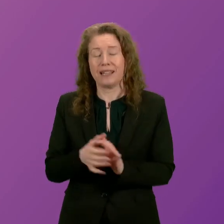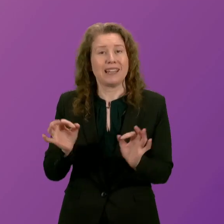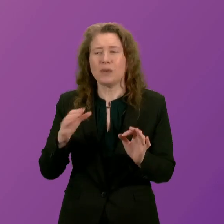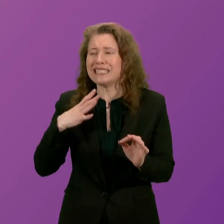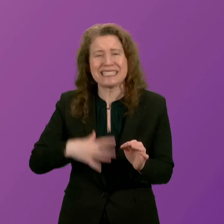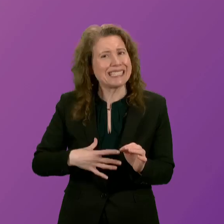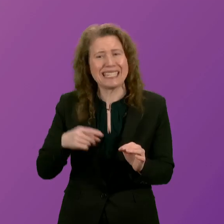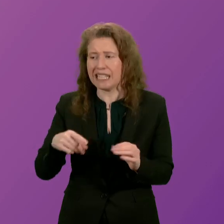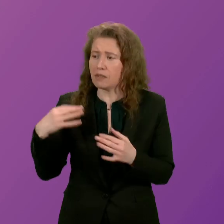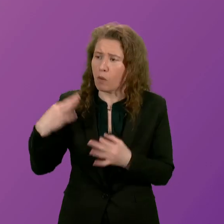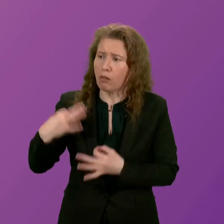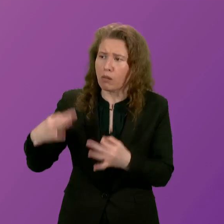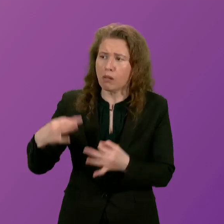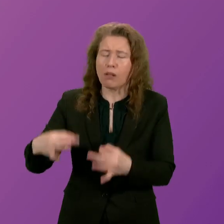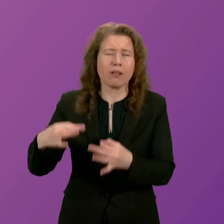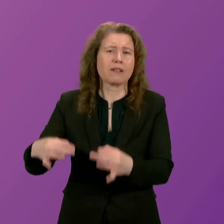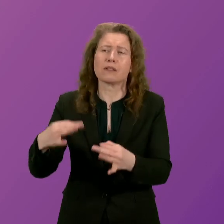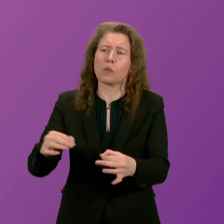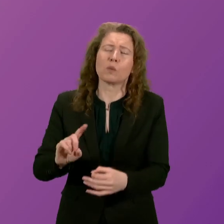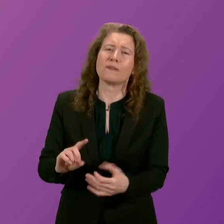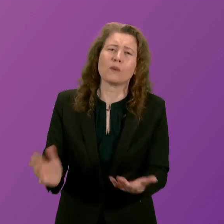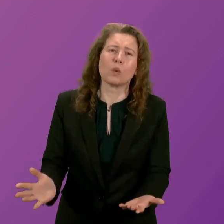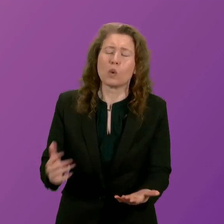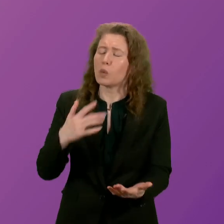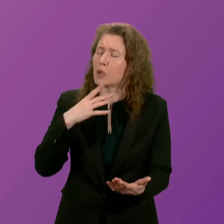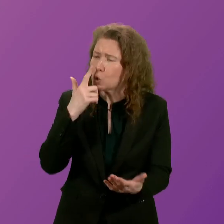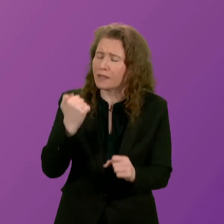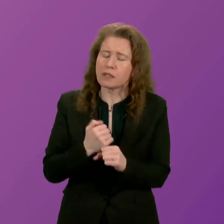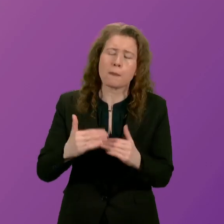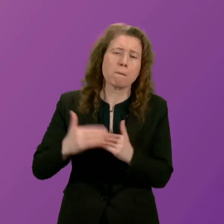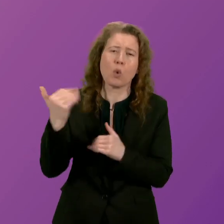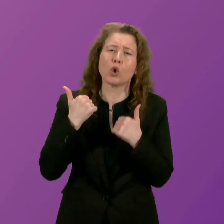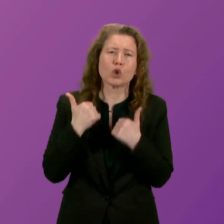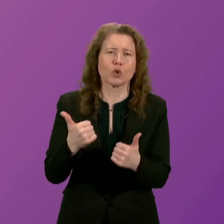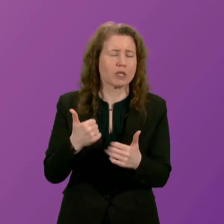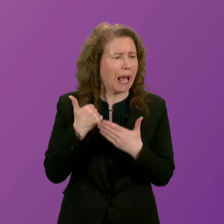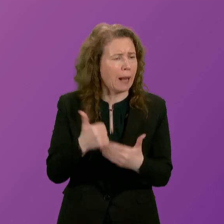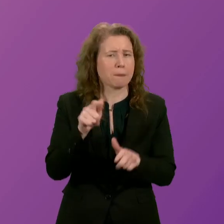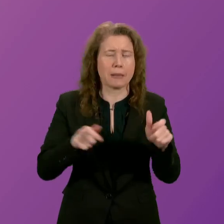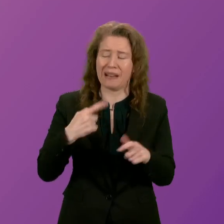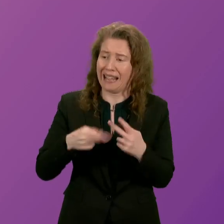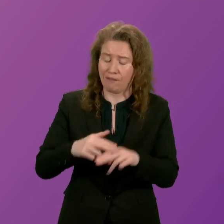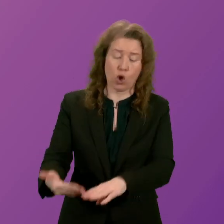for the many years of delay, and we could have done far more good for people by acting sooner.